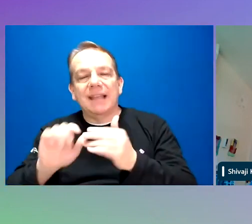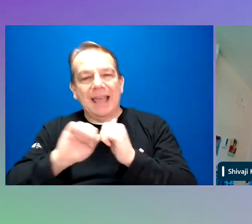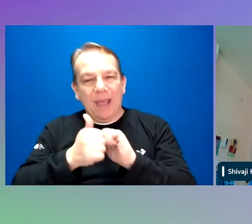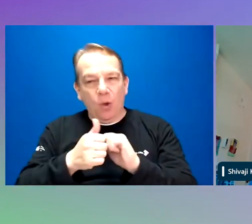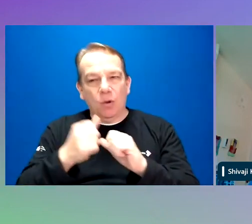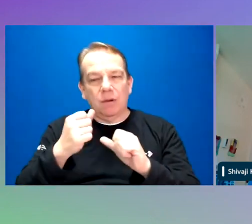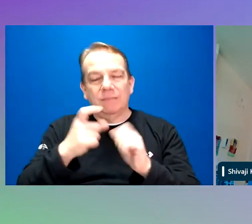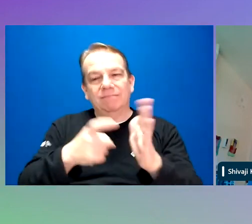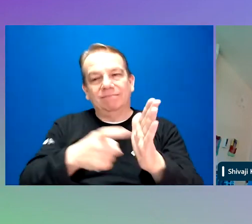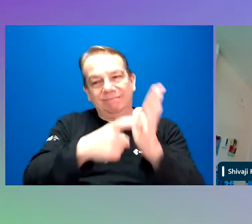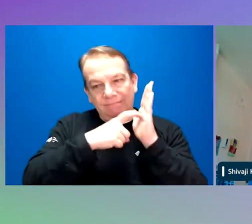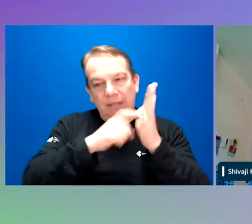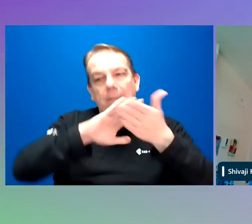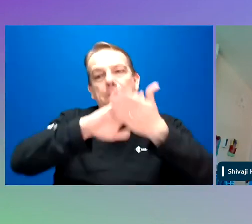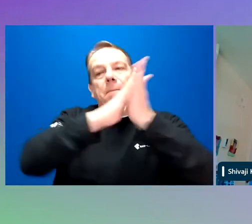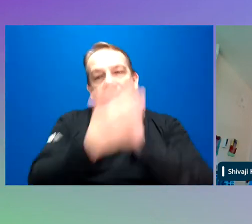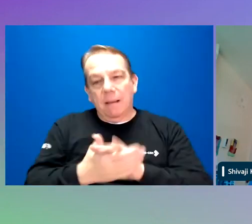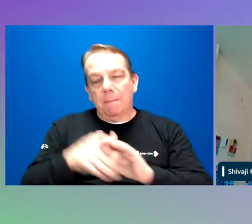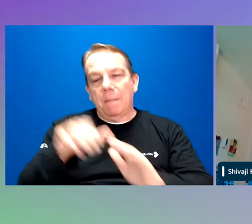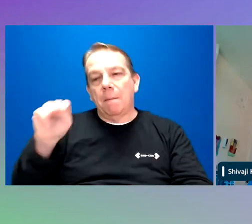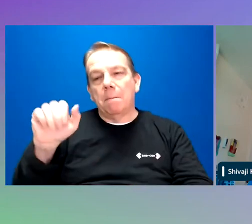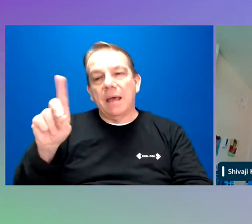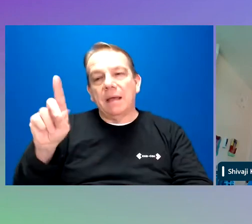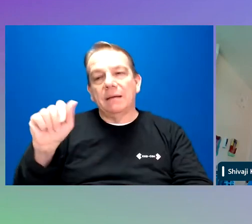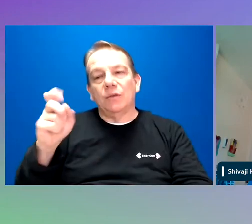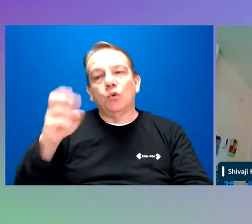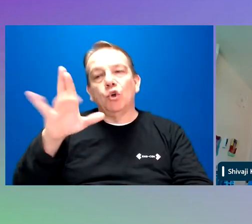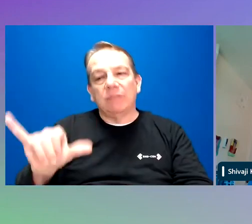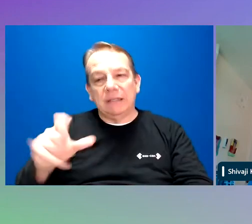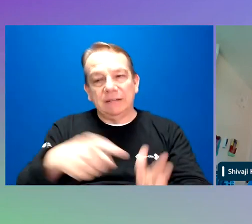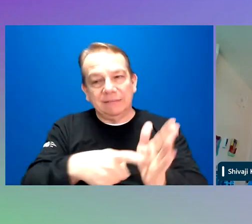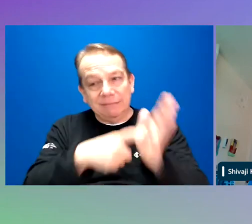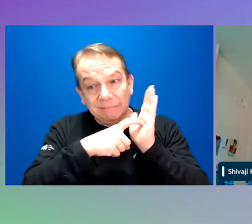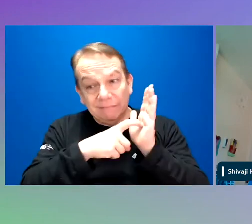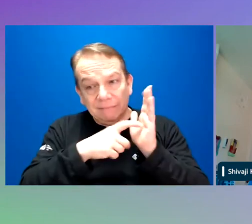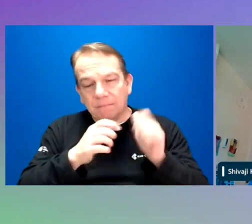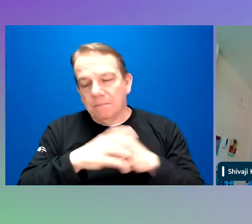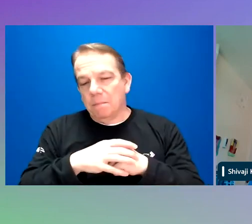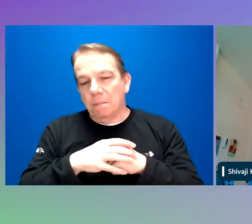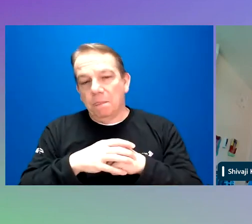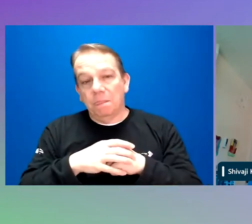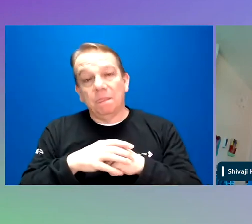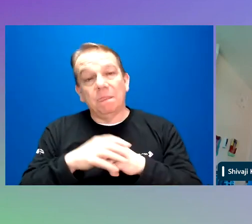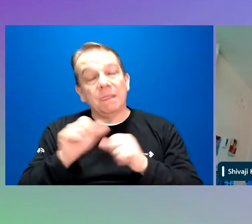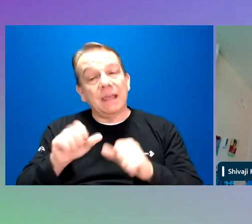mandatory. Um, they can be made